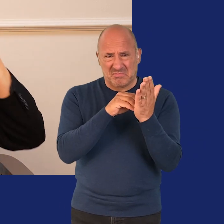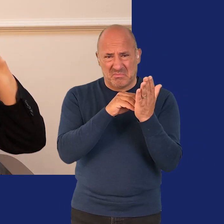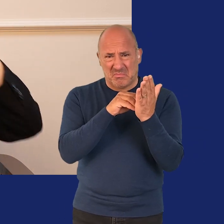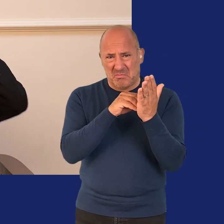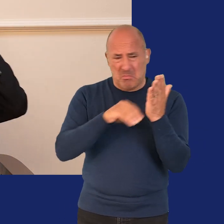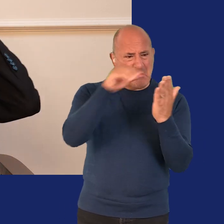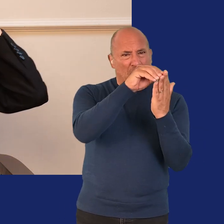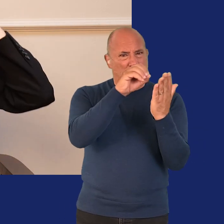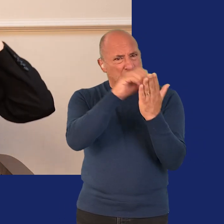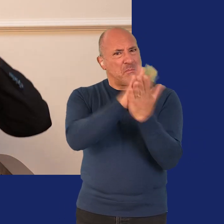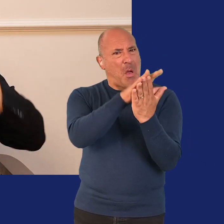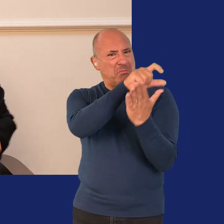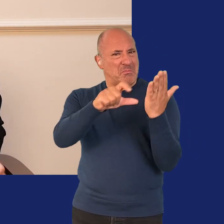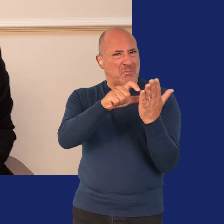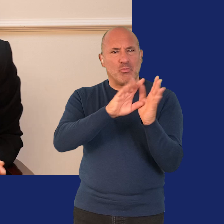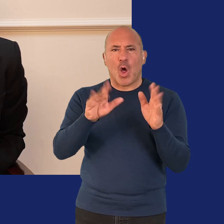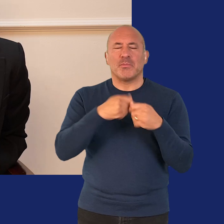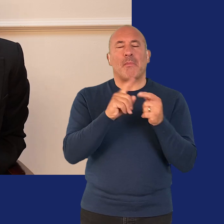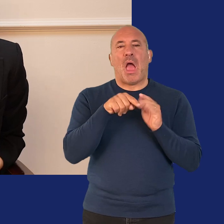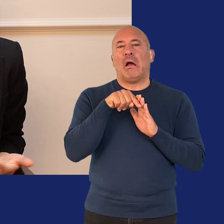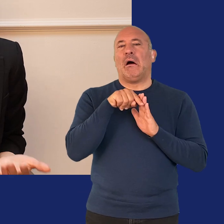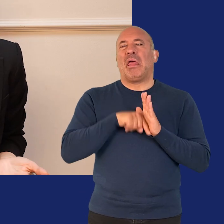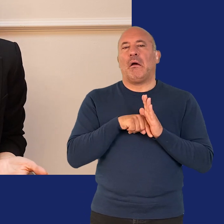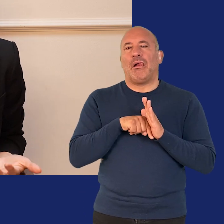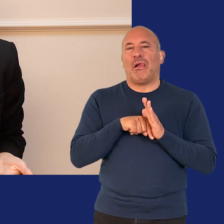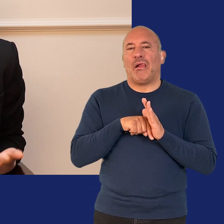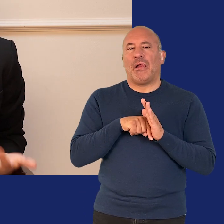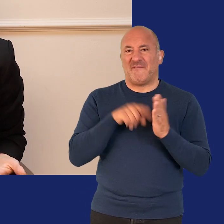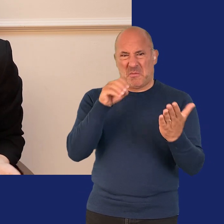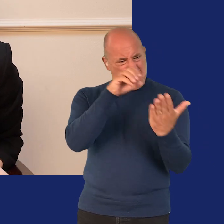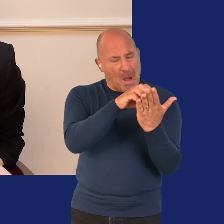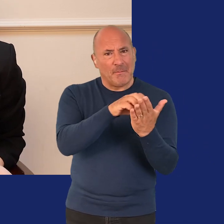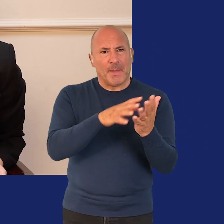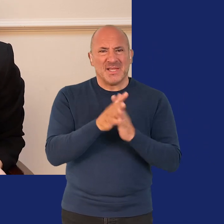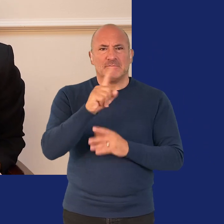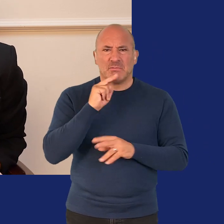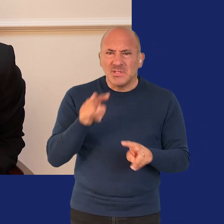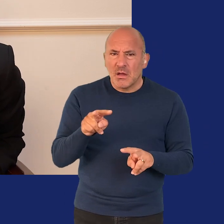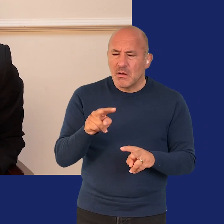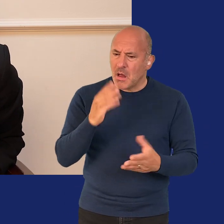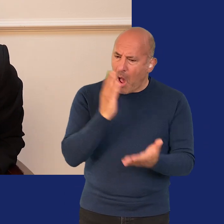legal, legal, um, disclaimer, um, because people will know then that you're really authentic around disability inclusion. Josh: Mm-hmm.